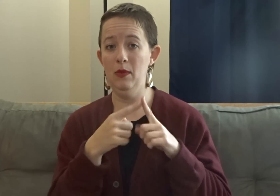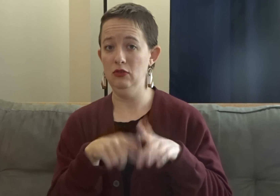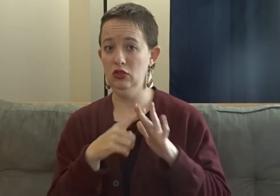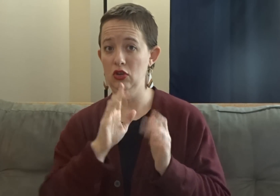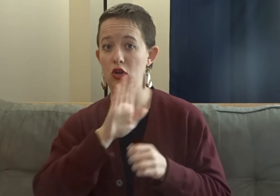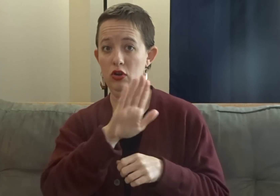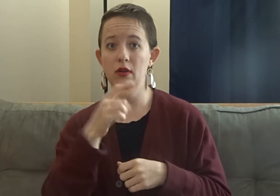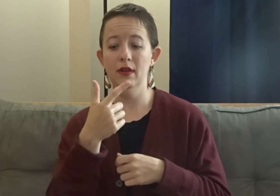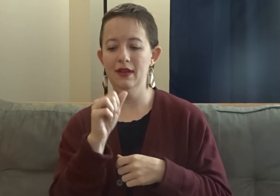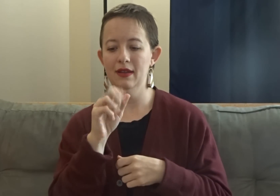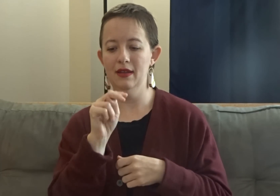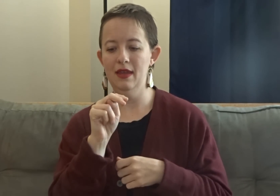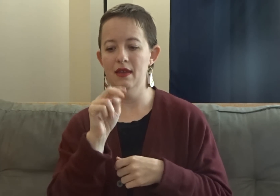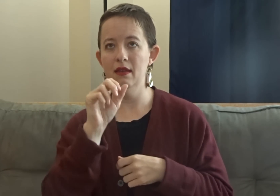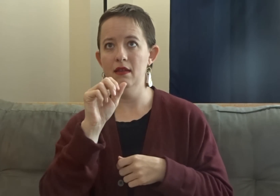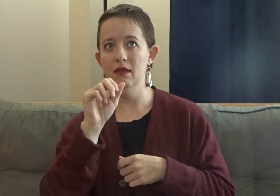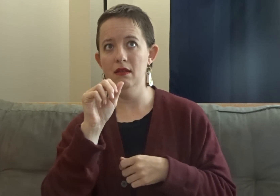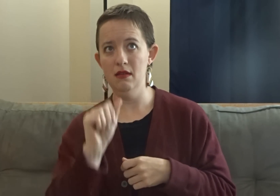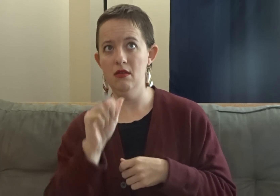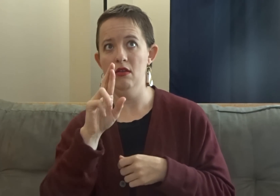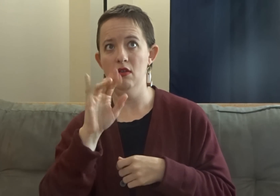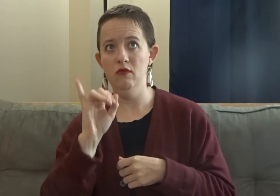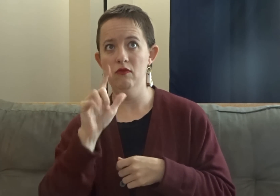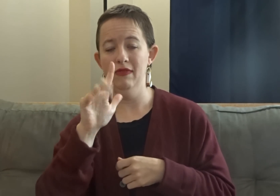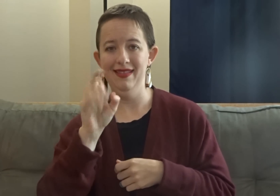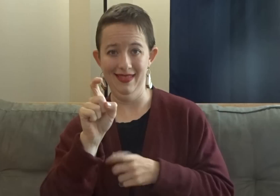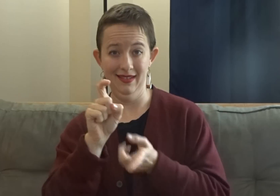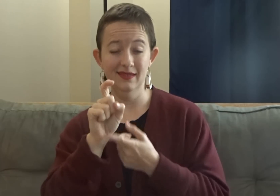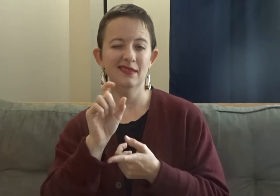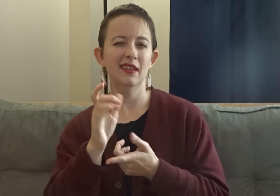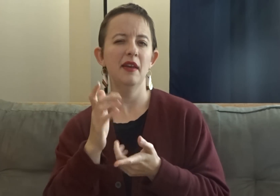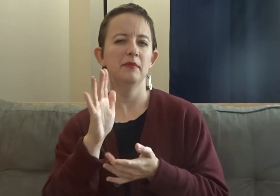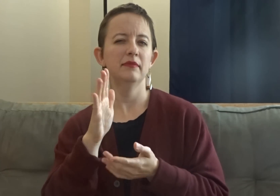Again, at that point they might start her Ganarilex.